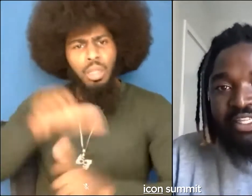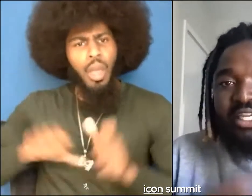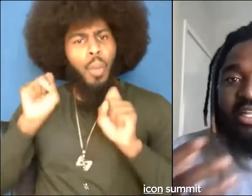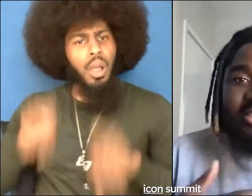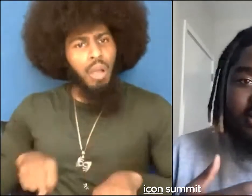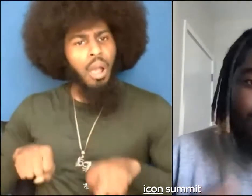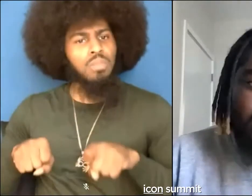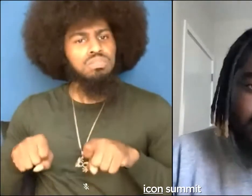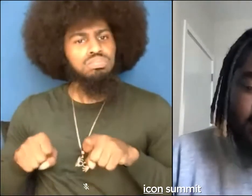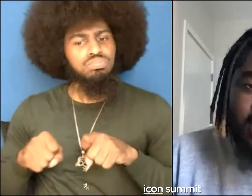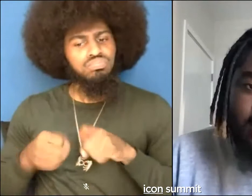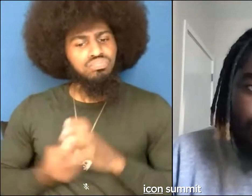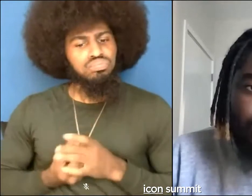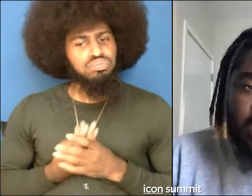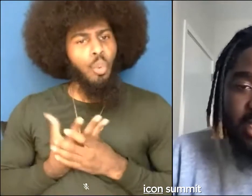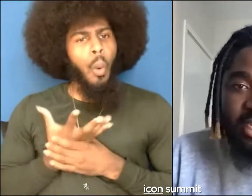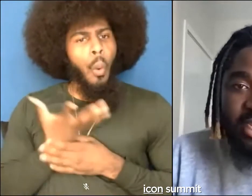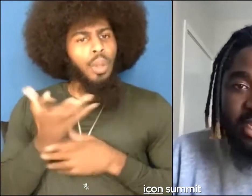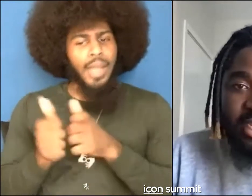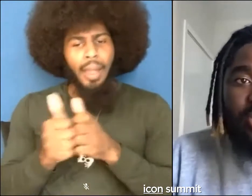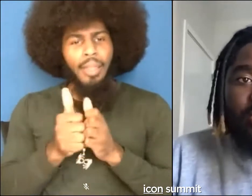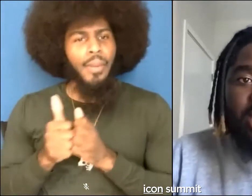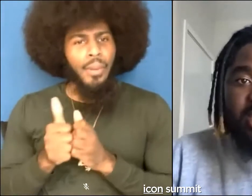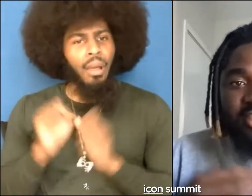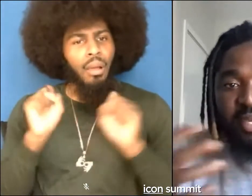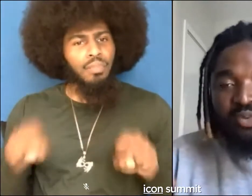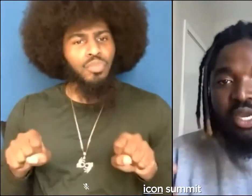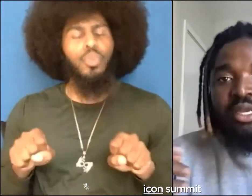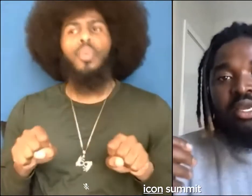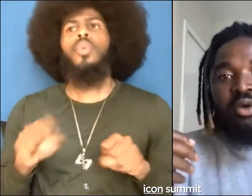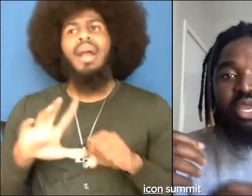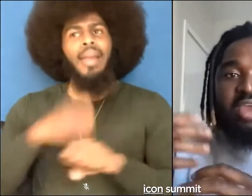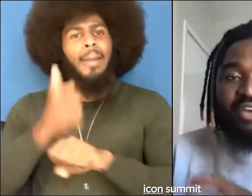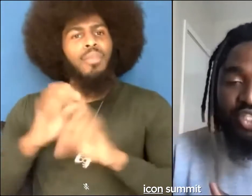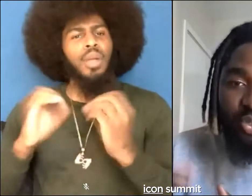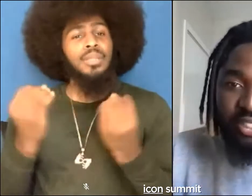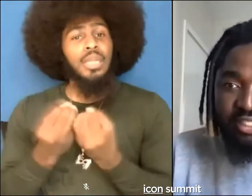I've extended this in the organization and also created a space where we have resources